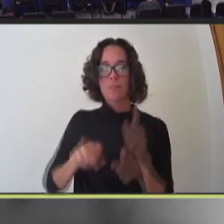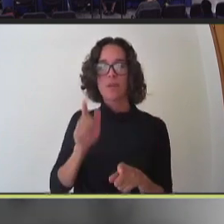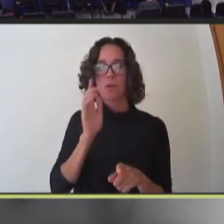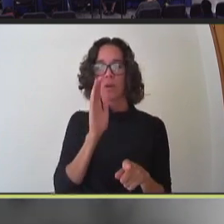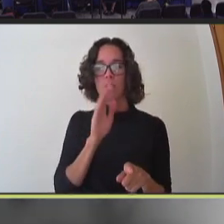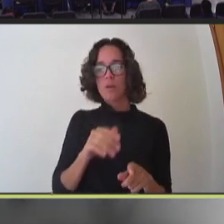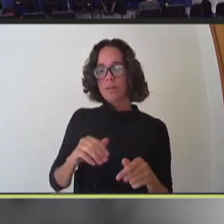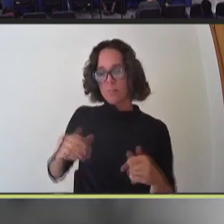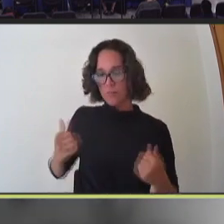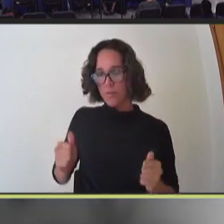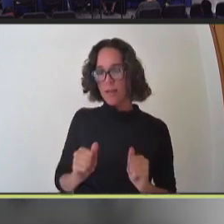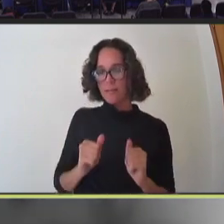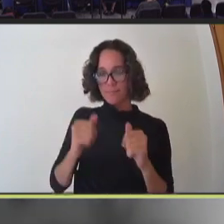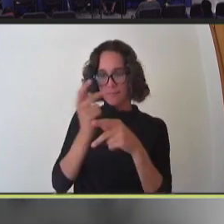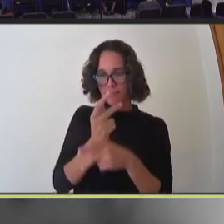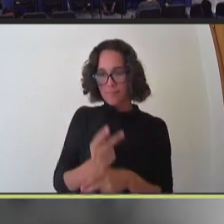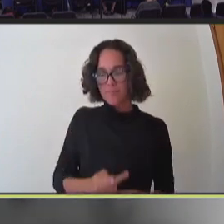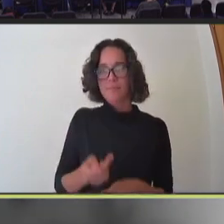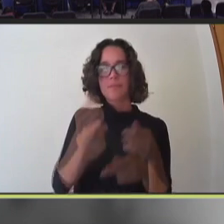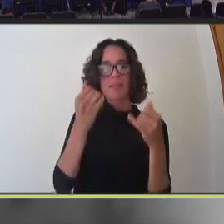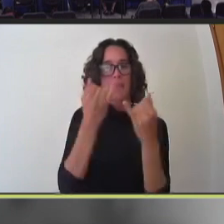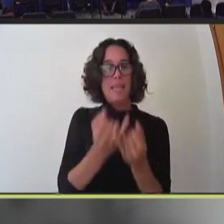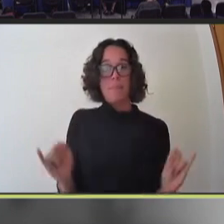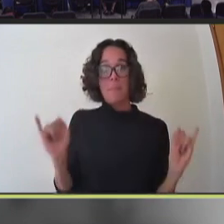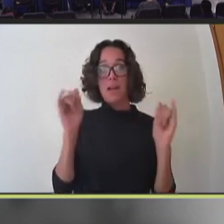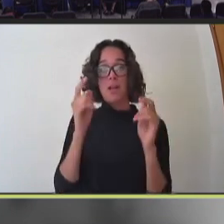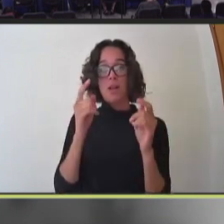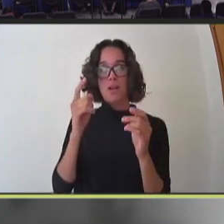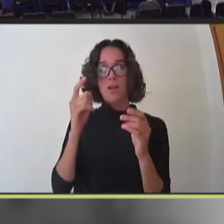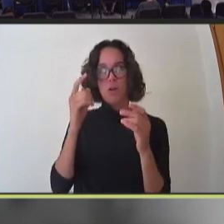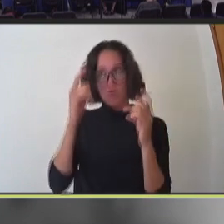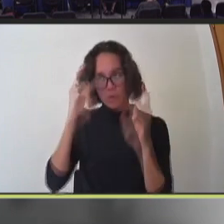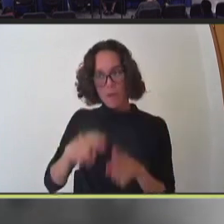although that will be a timely process, but we do intend to do that. But again,